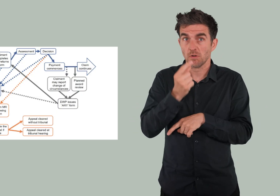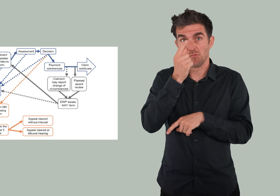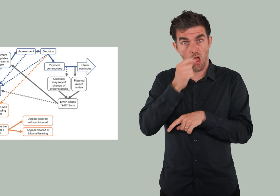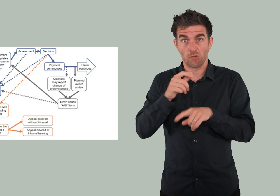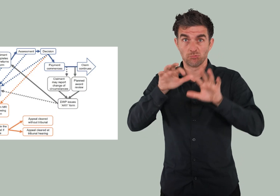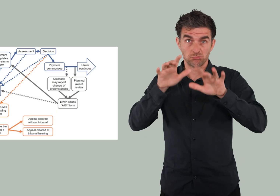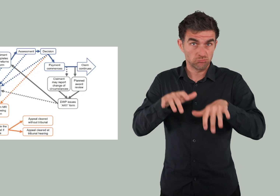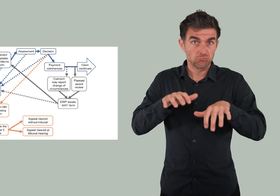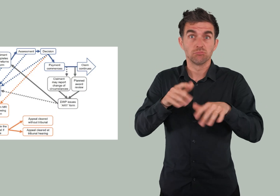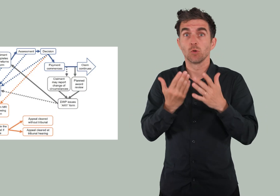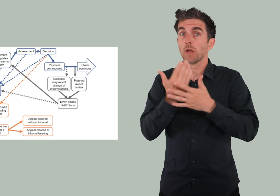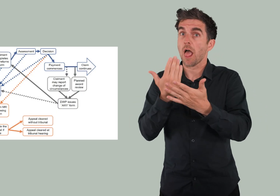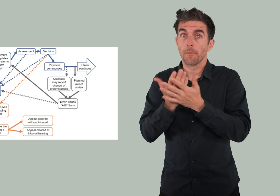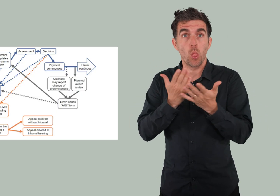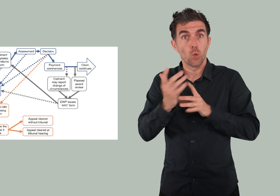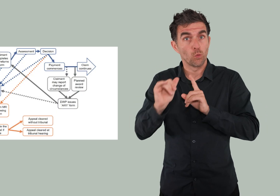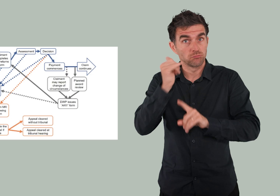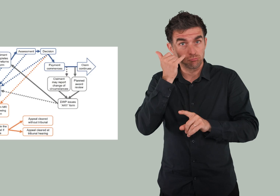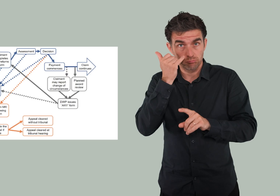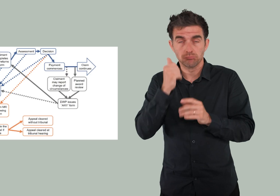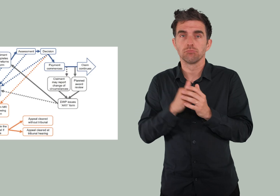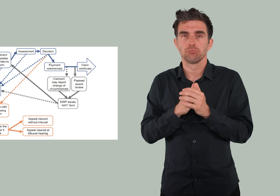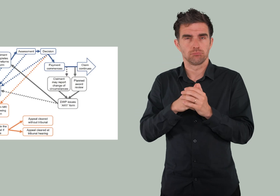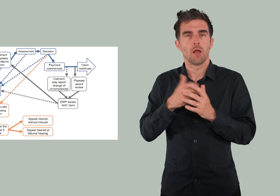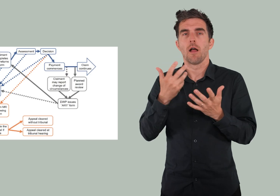This can be completed using the PIP new claims telephone line or,